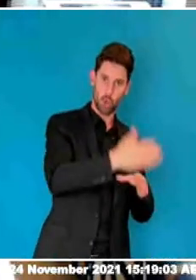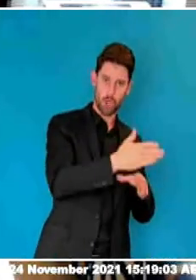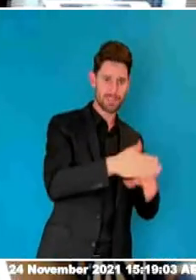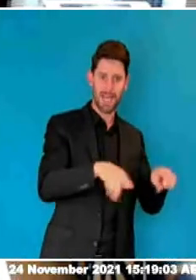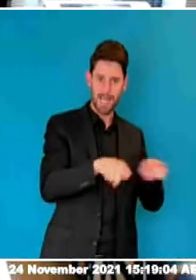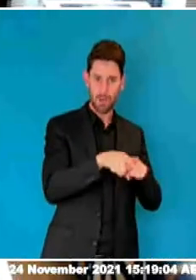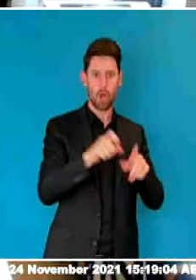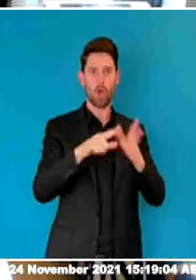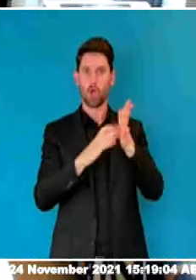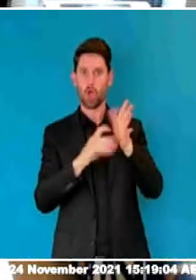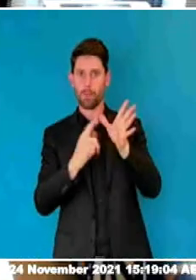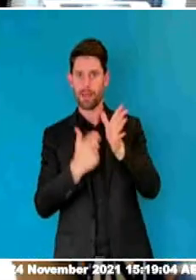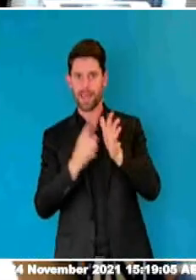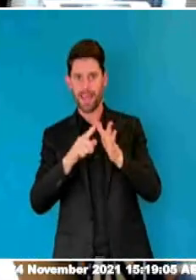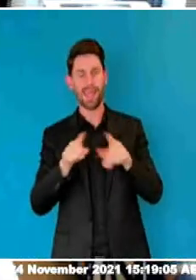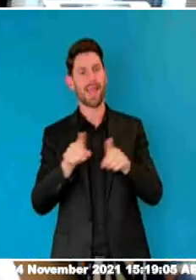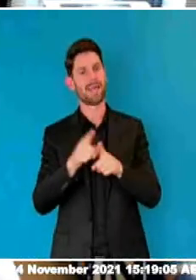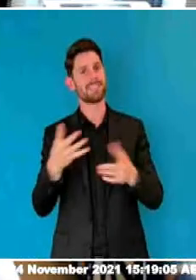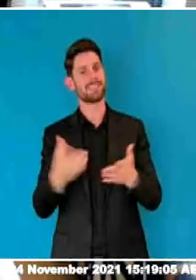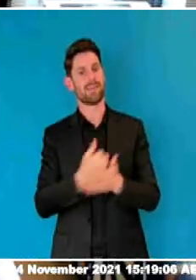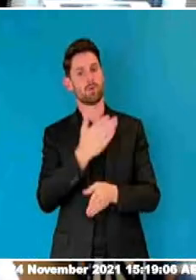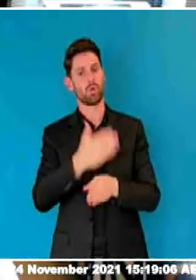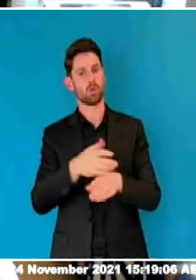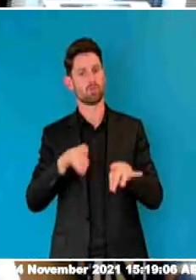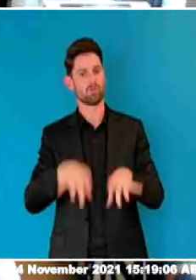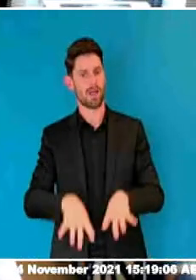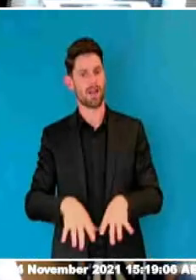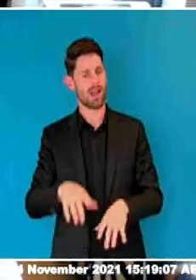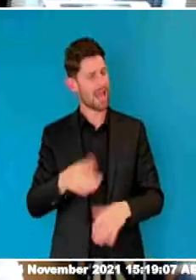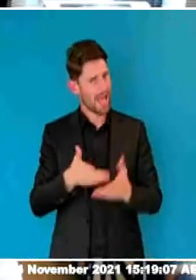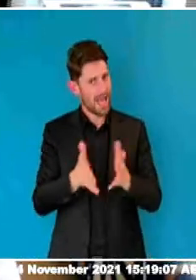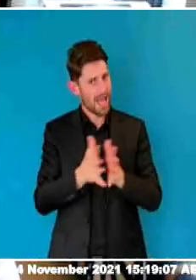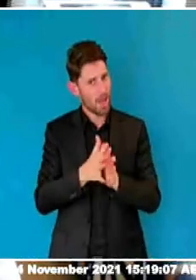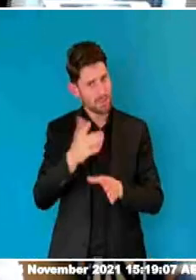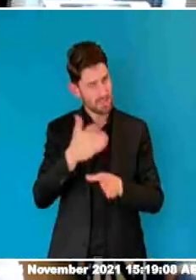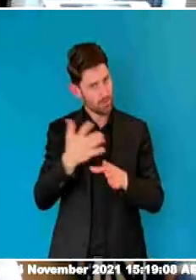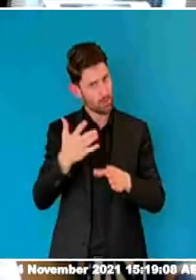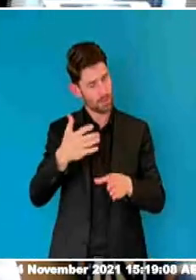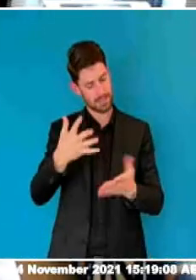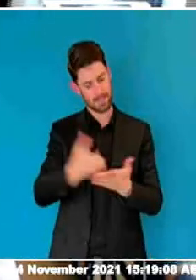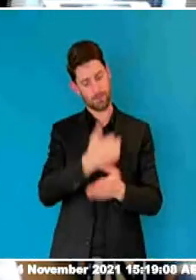WorkSafe. So, Safe Work Australia, how would you expand to include that?